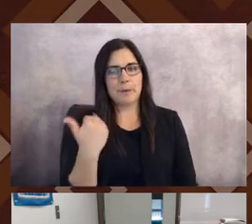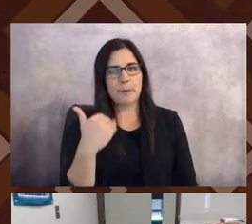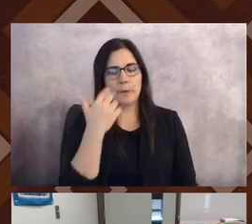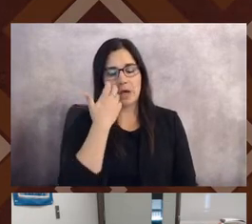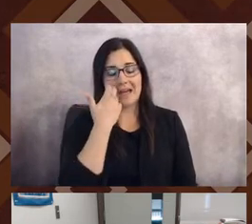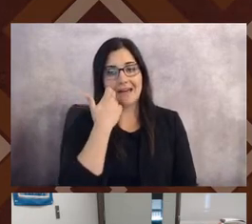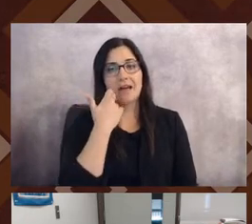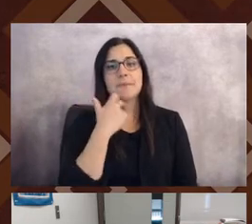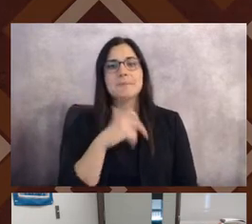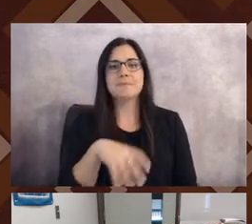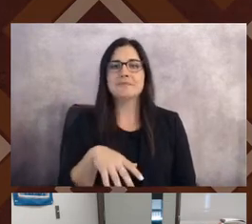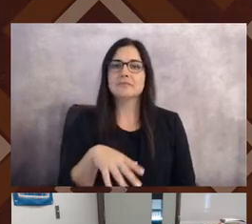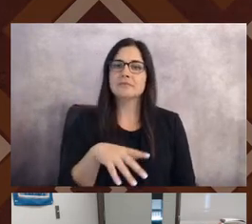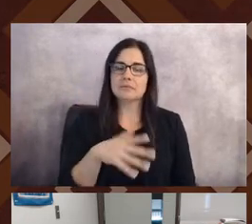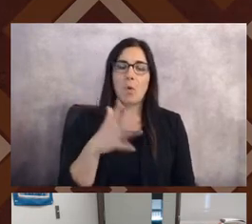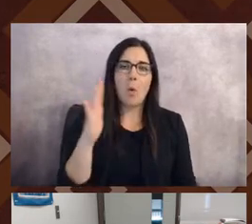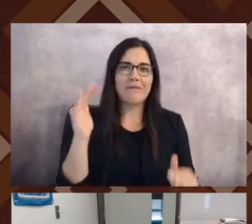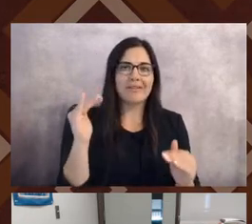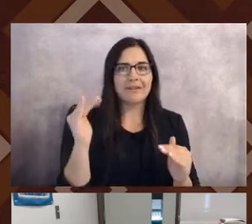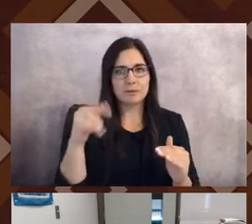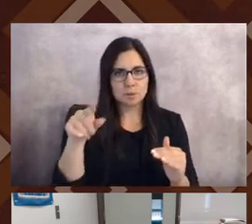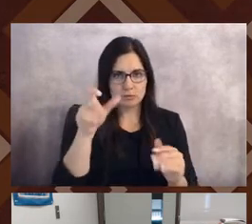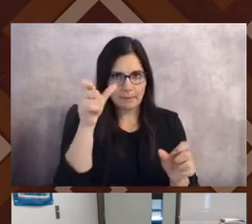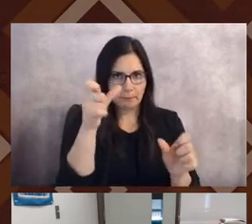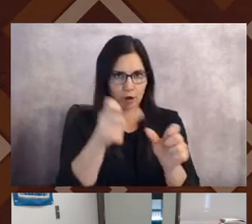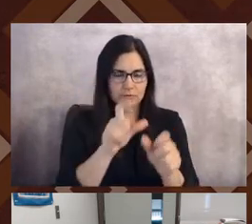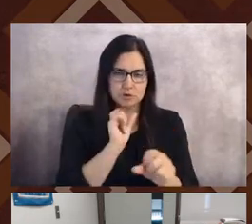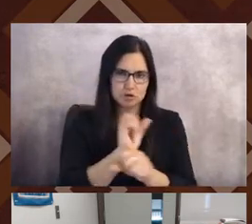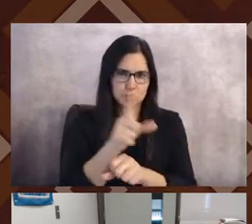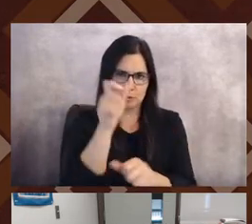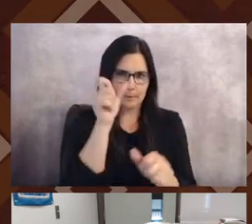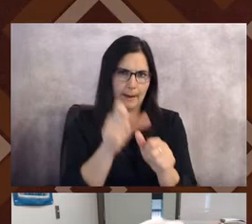every. Everyone remembers the attacks of September 11th